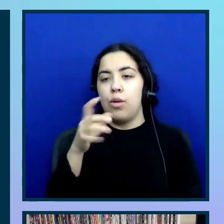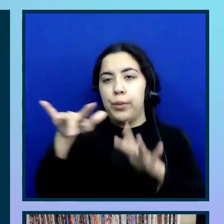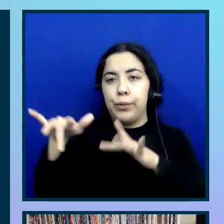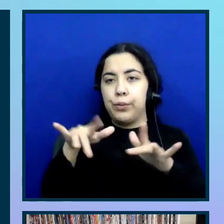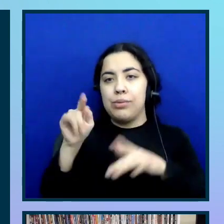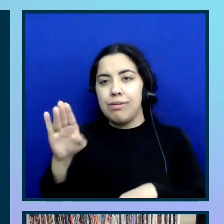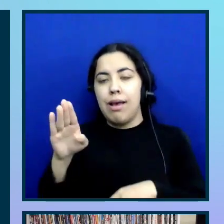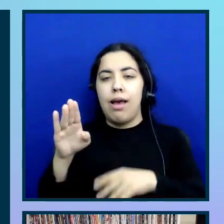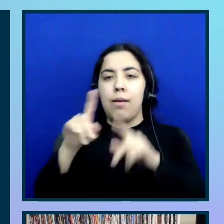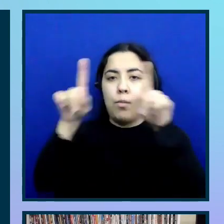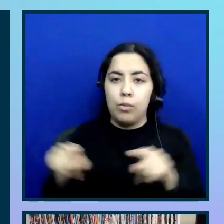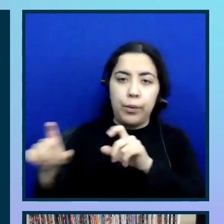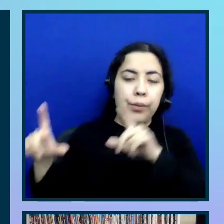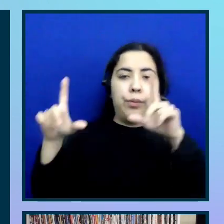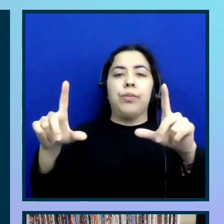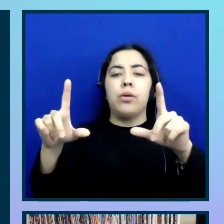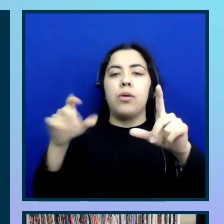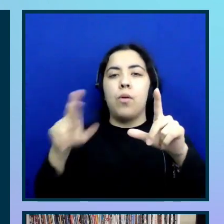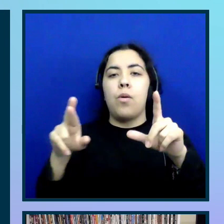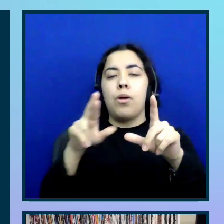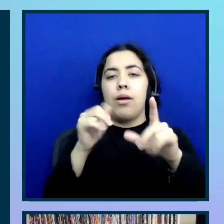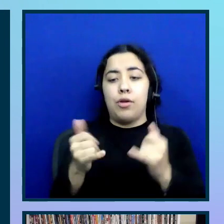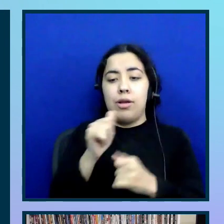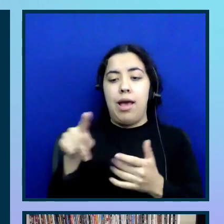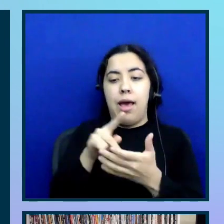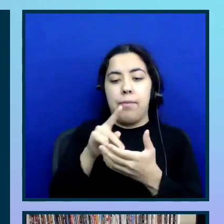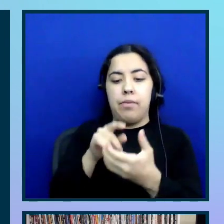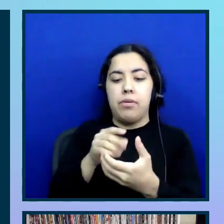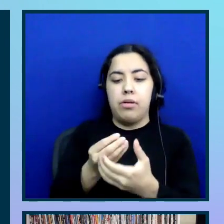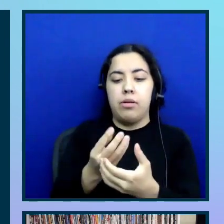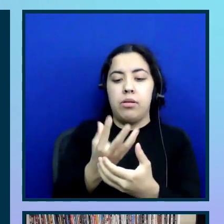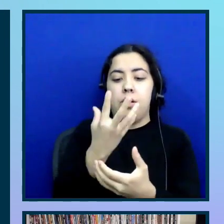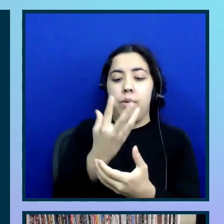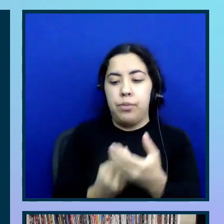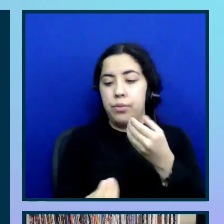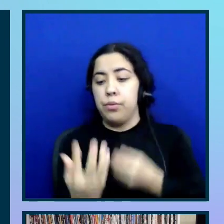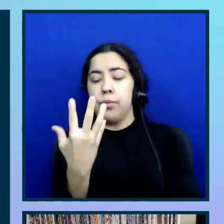or if the app control takes the user out of the current app, it's best practice to inform the user of this end result.